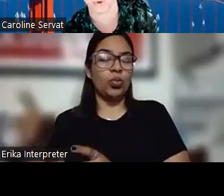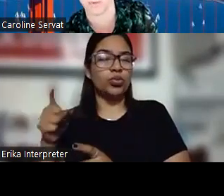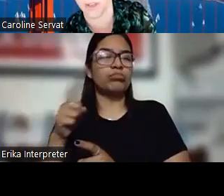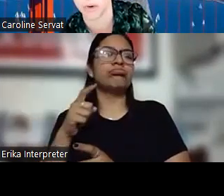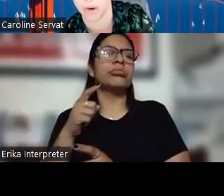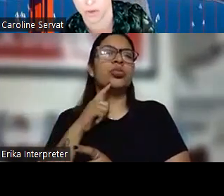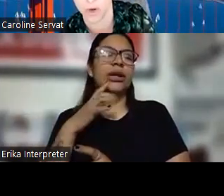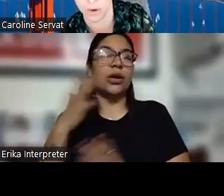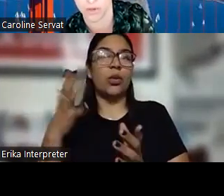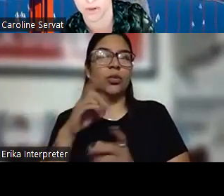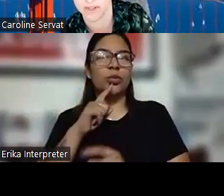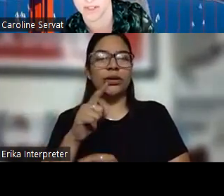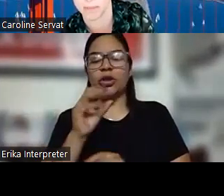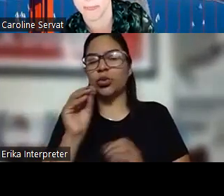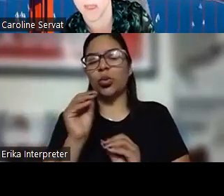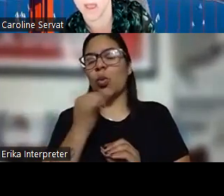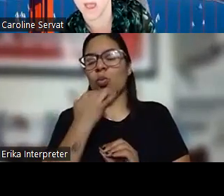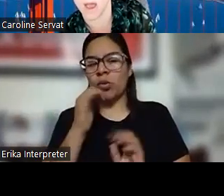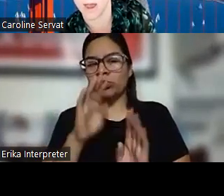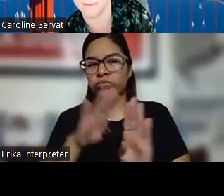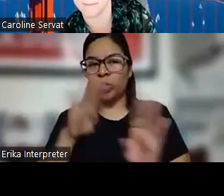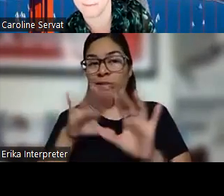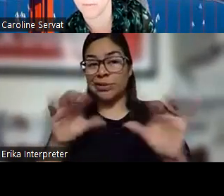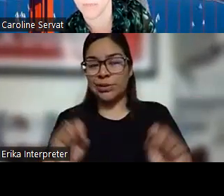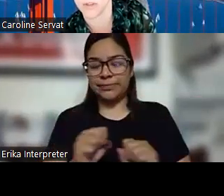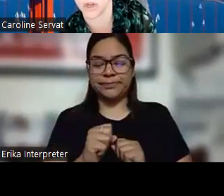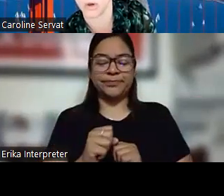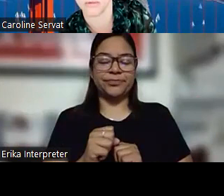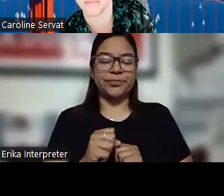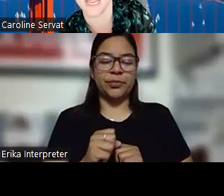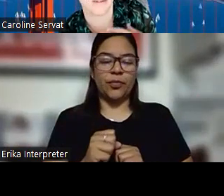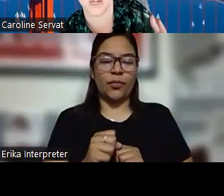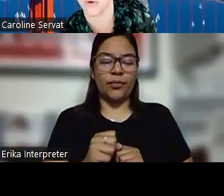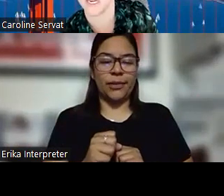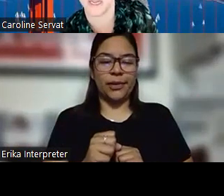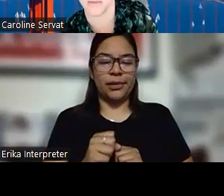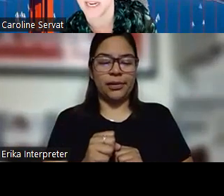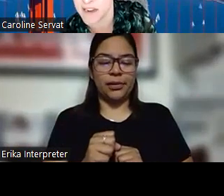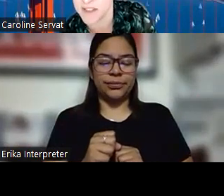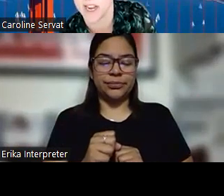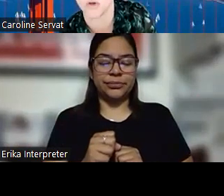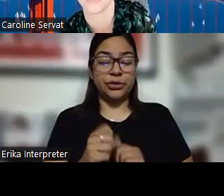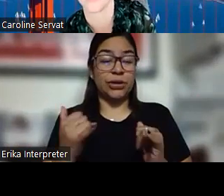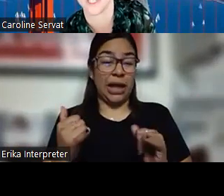what will be the new wrong no wrong door system um so in you know in our meetings stakeholders really